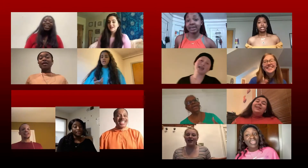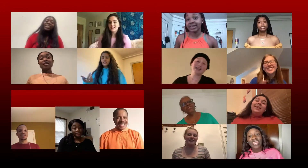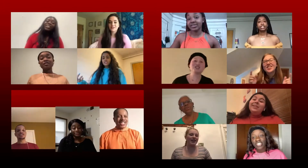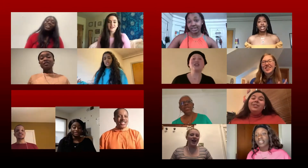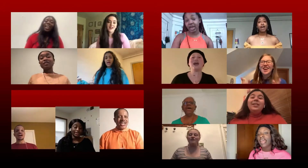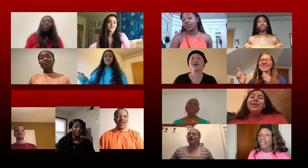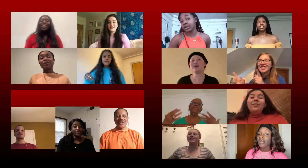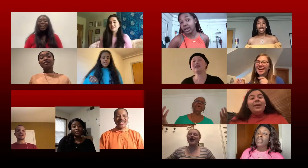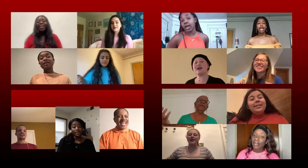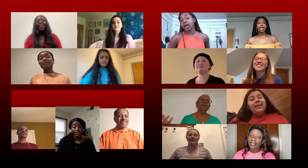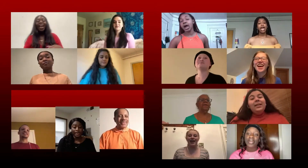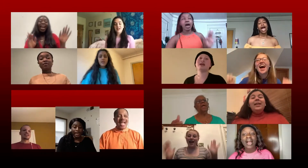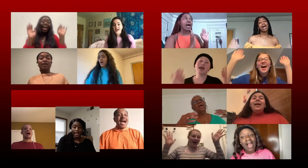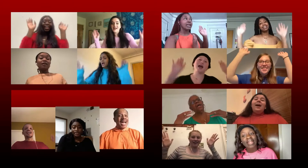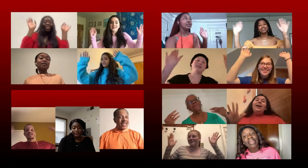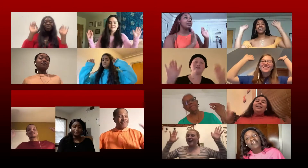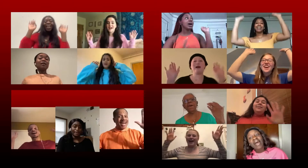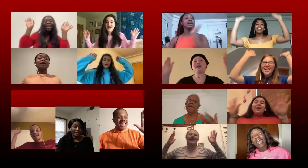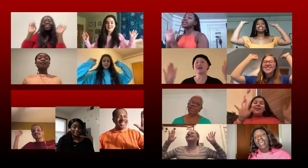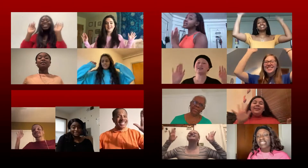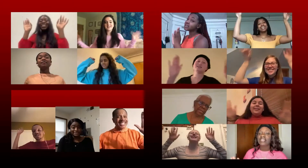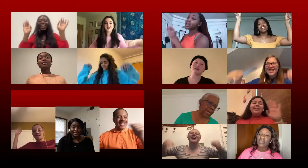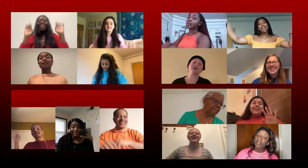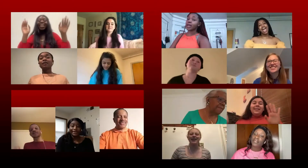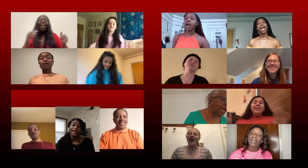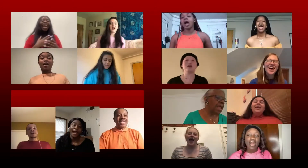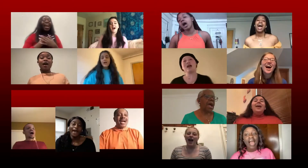Each and everyday I lift my hands and say